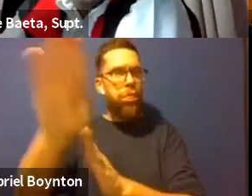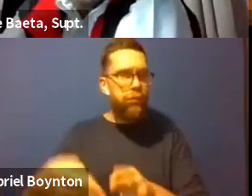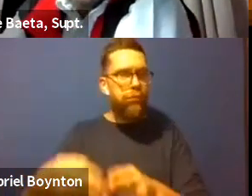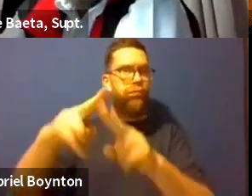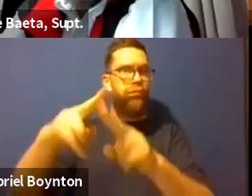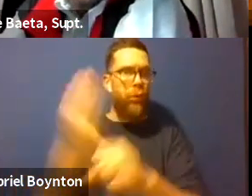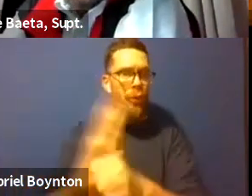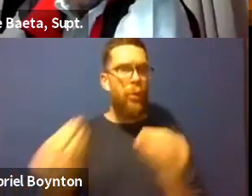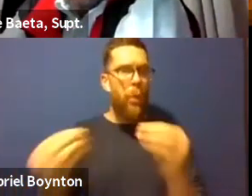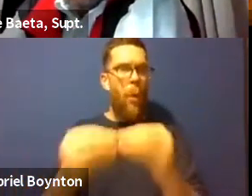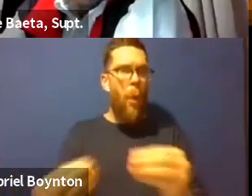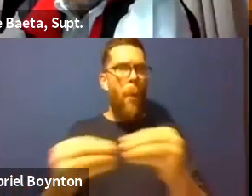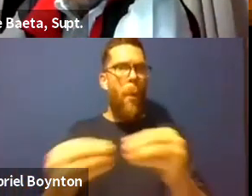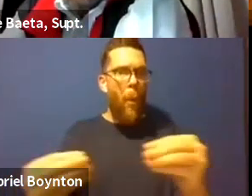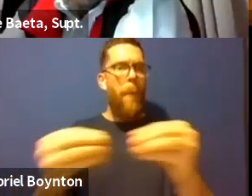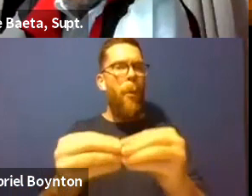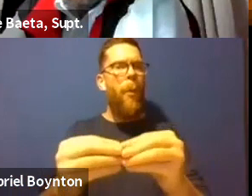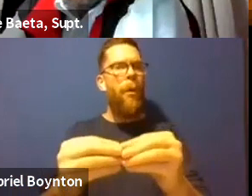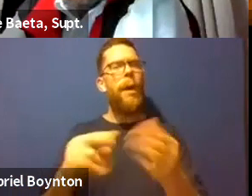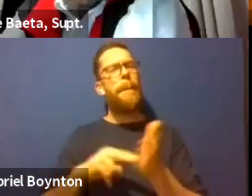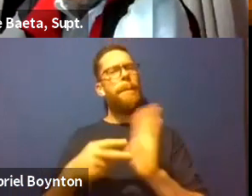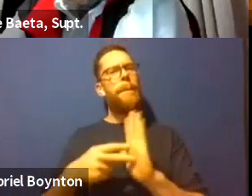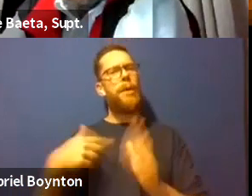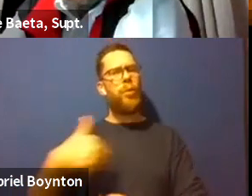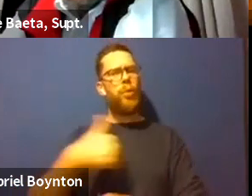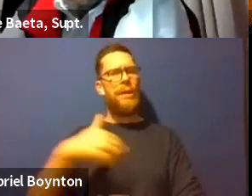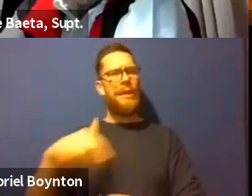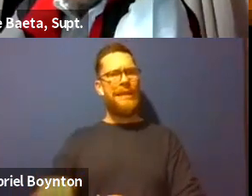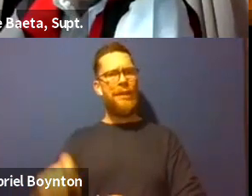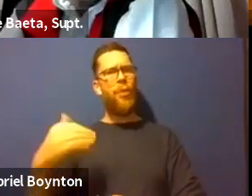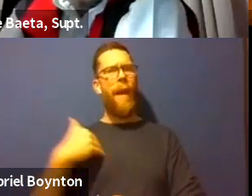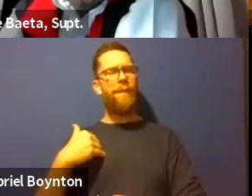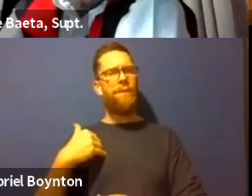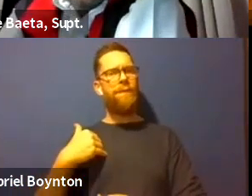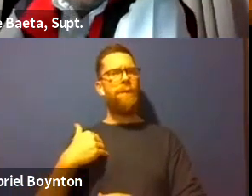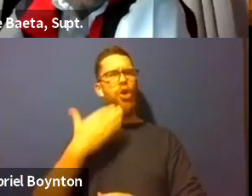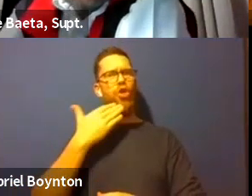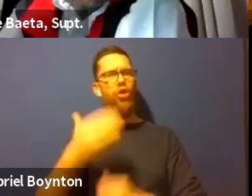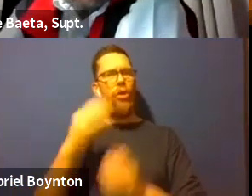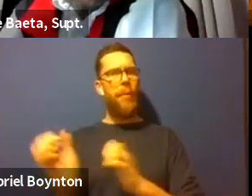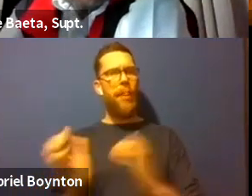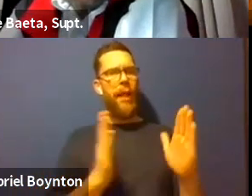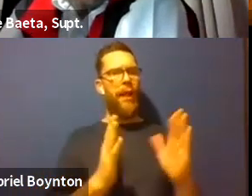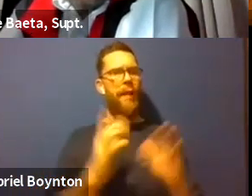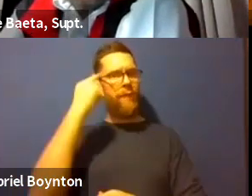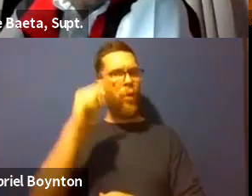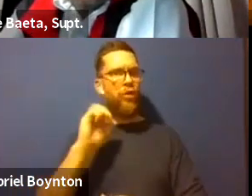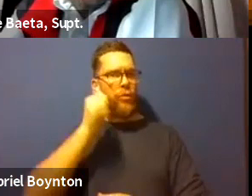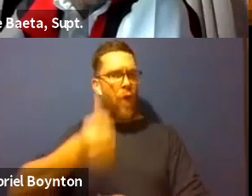Deniz Savas: I think we have to have a comprehensive plan for tomorrow for again airport normal. Normal School Nexium